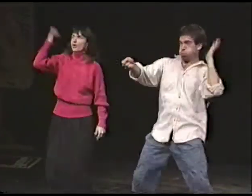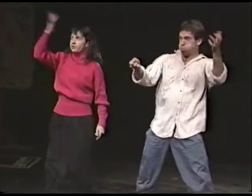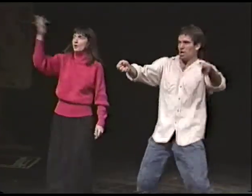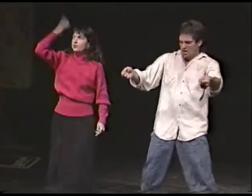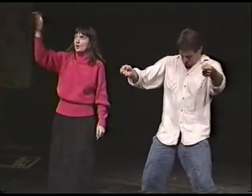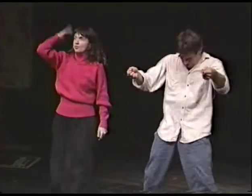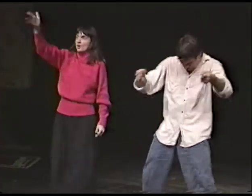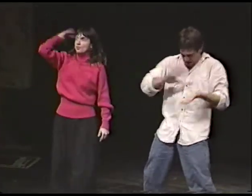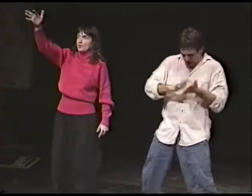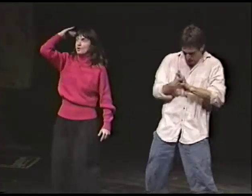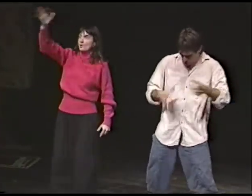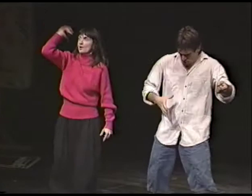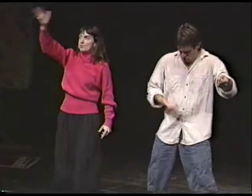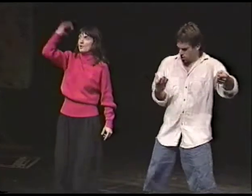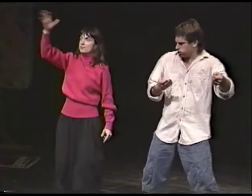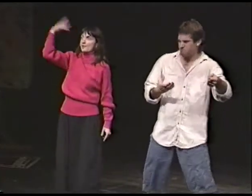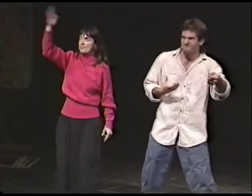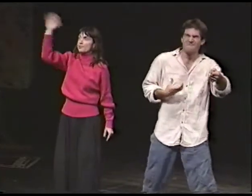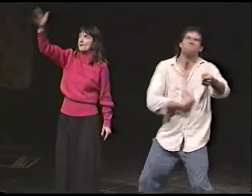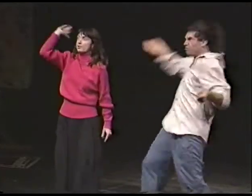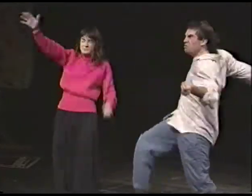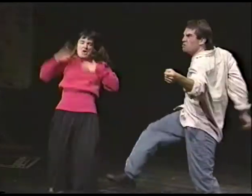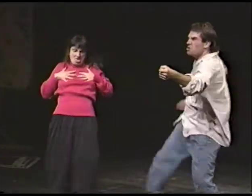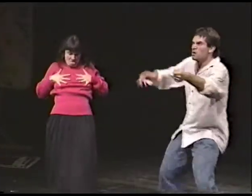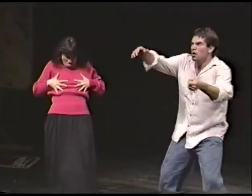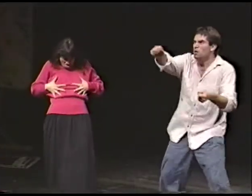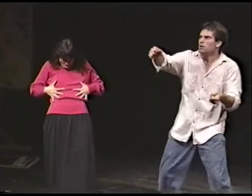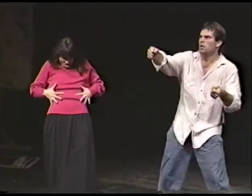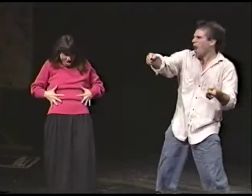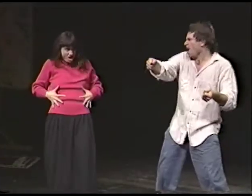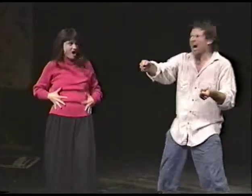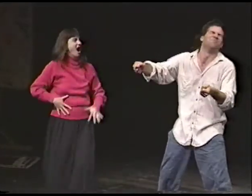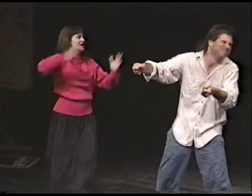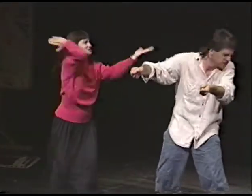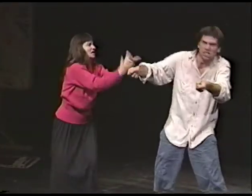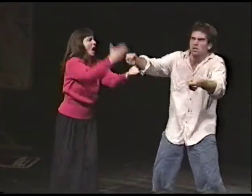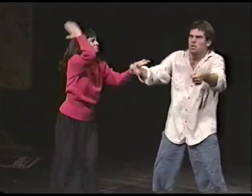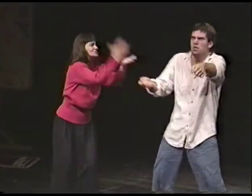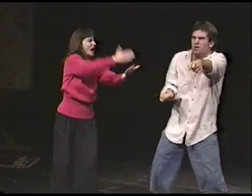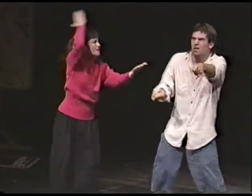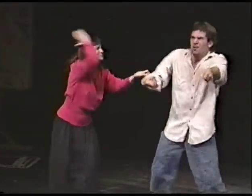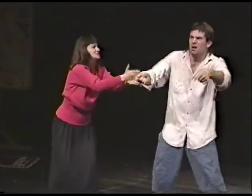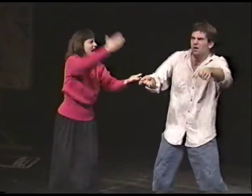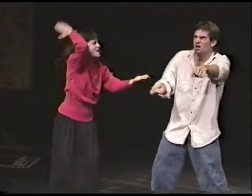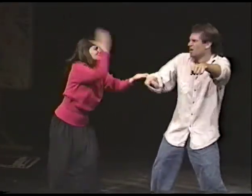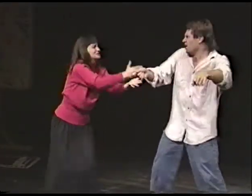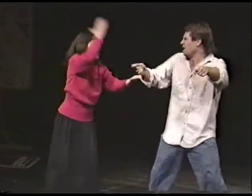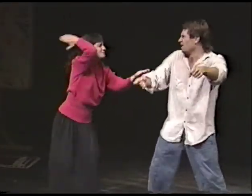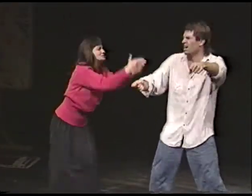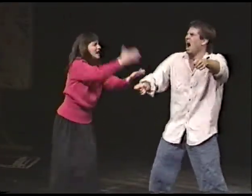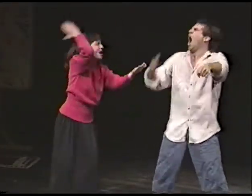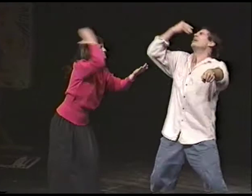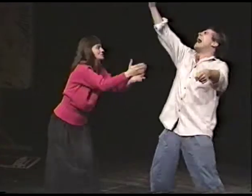Speedometer going wild. Trees rushing by. Trees rushing by! Hamburg. Splat! Stop!